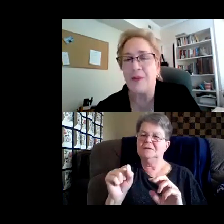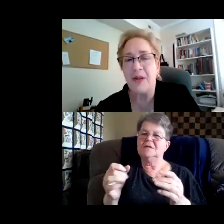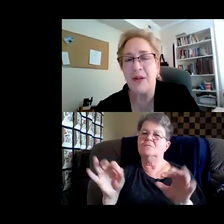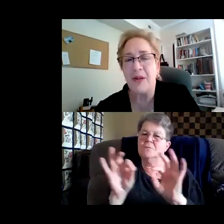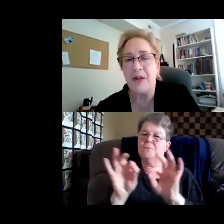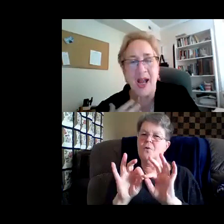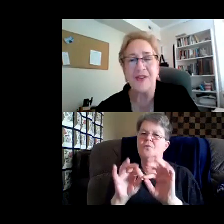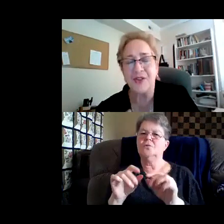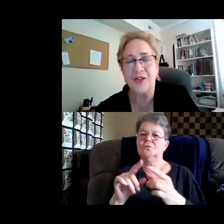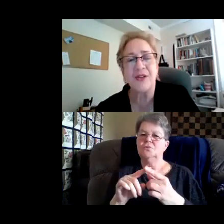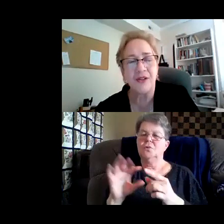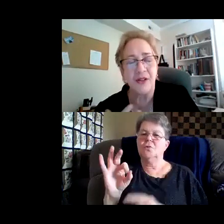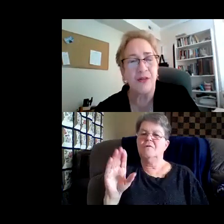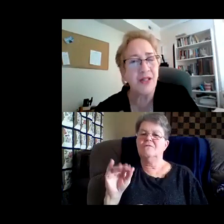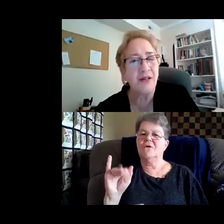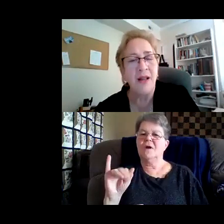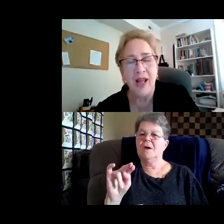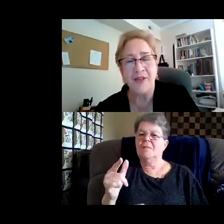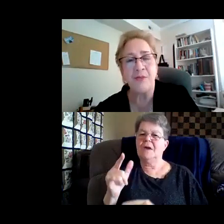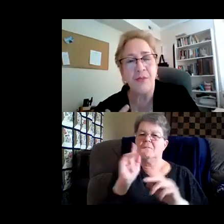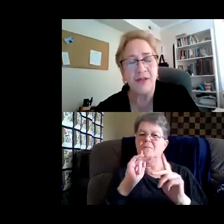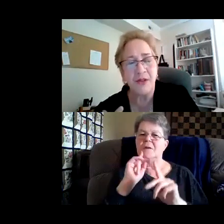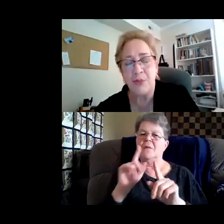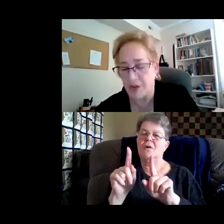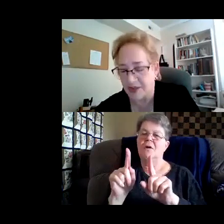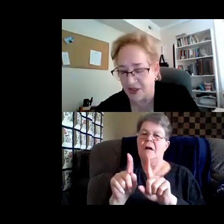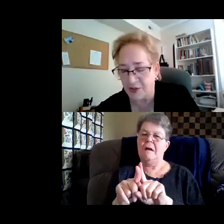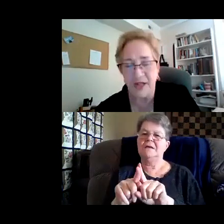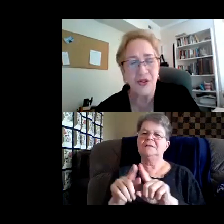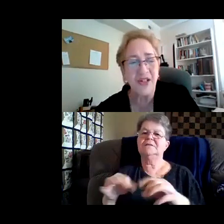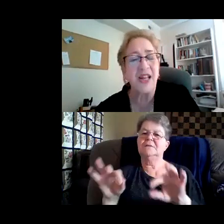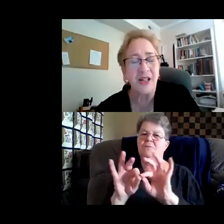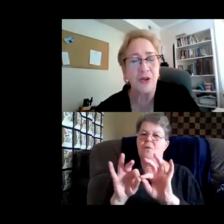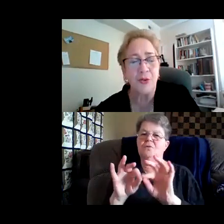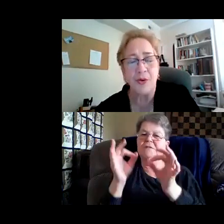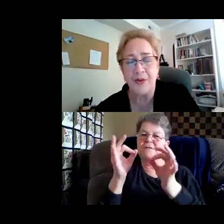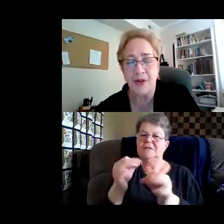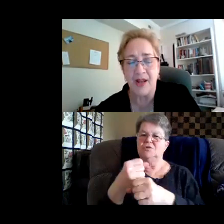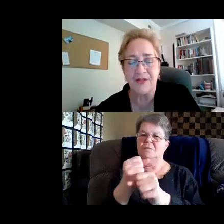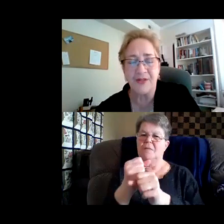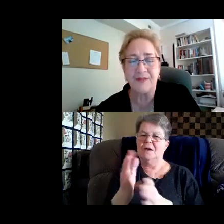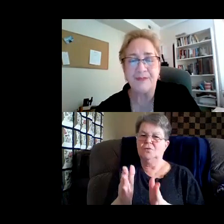framing people as, you know, as important decision-makers and in control of their lives.